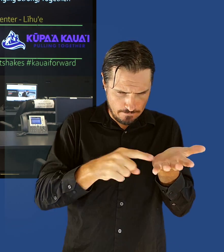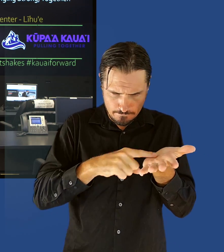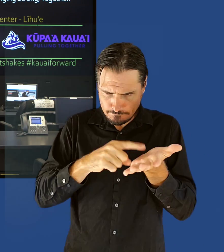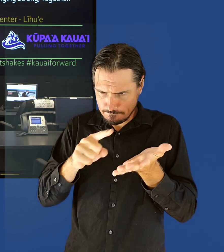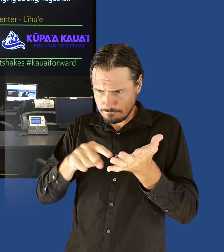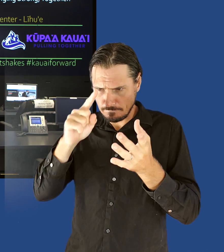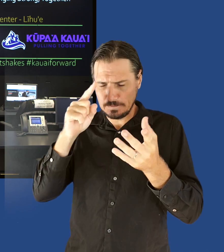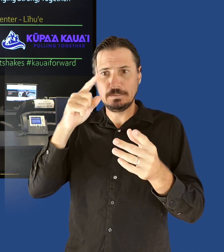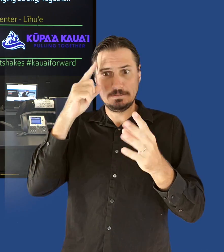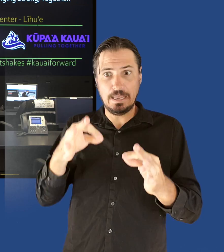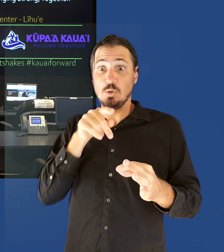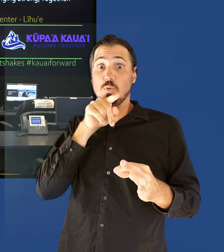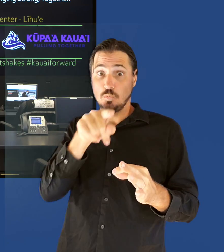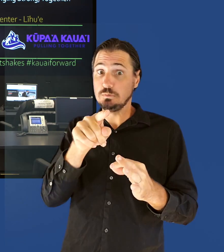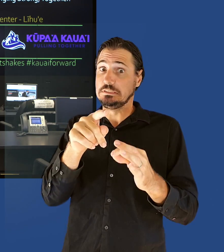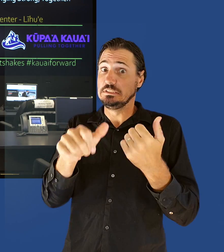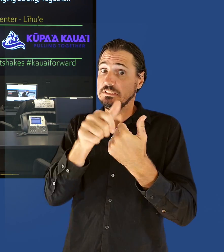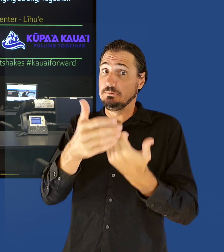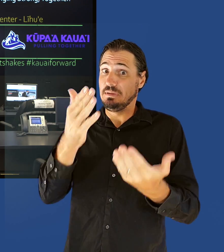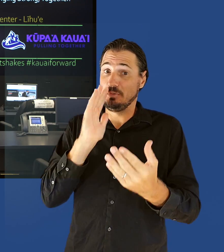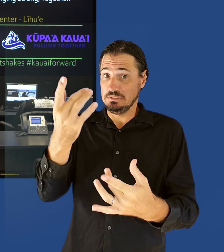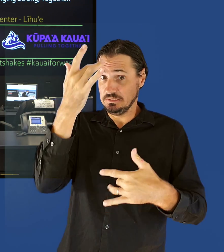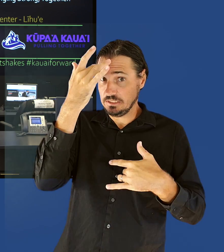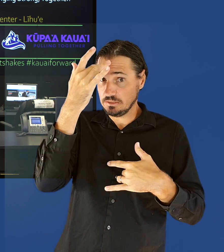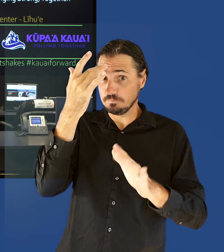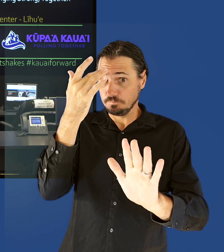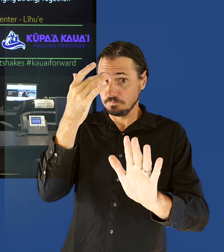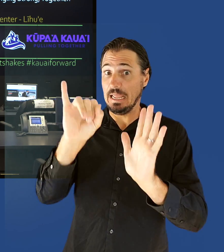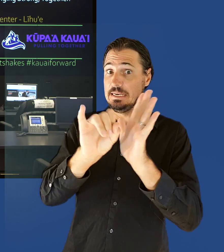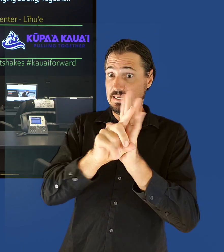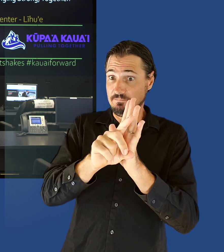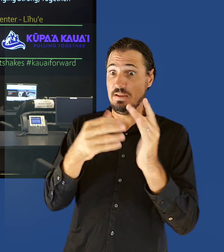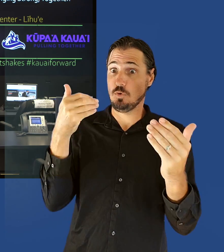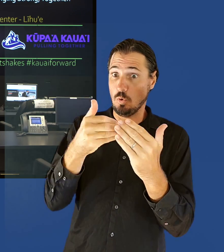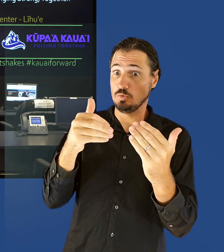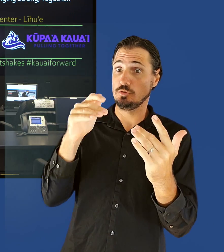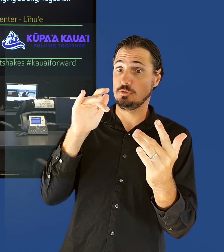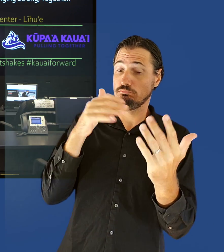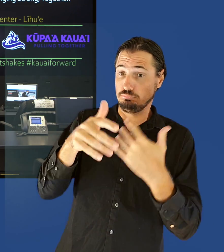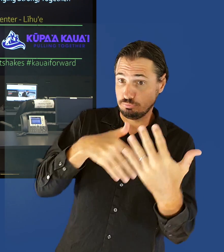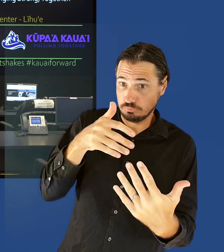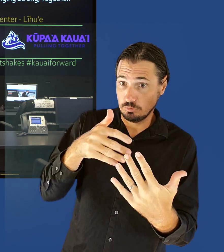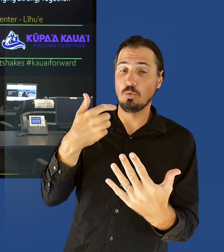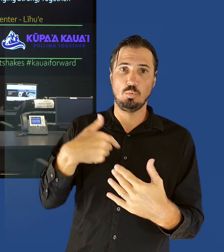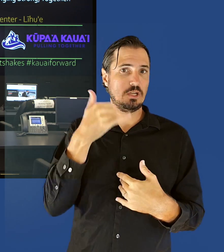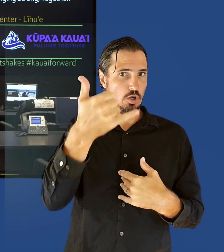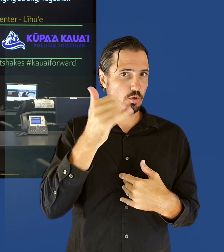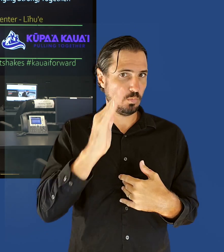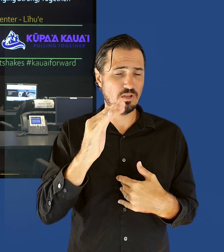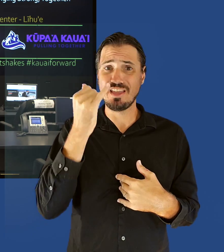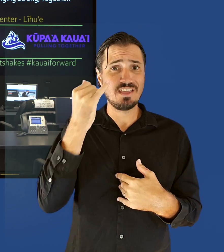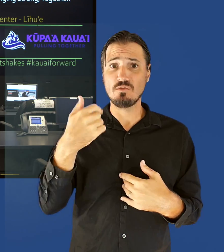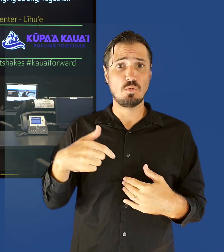If you have not been contacted by our teams, that means that you have not been identified as having close contact with any of the confirmed cases.